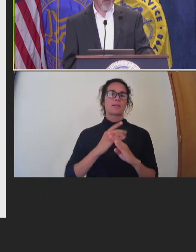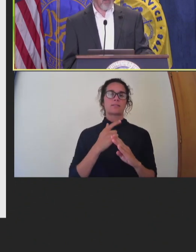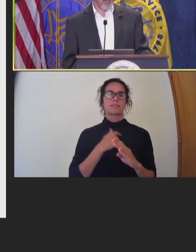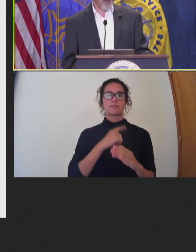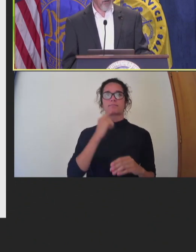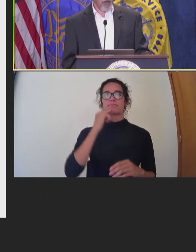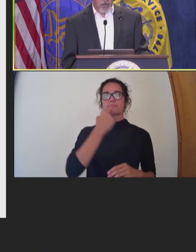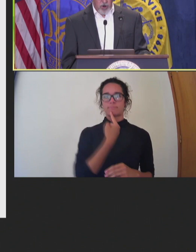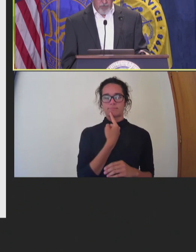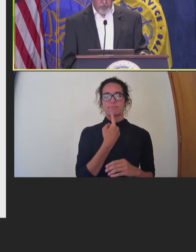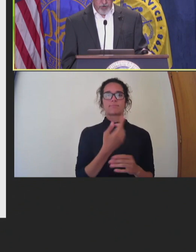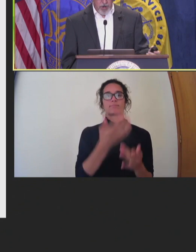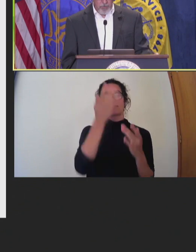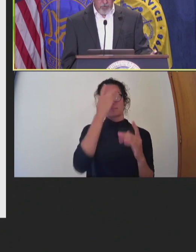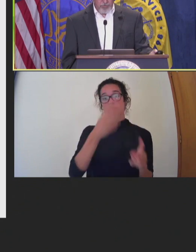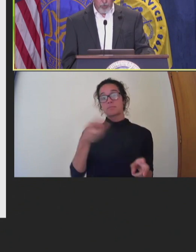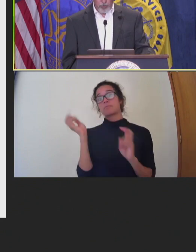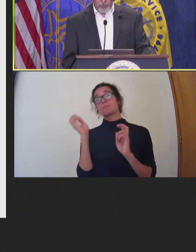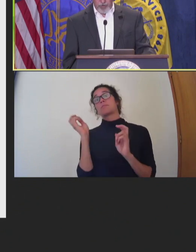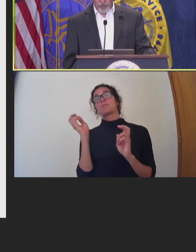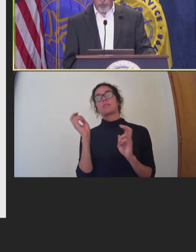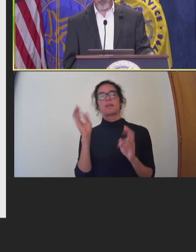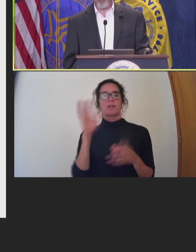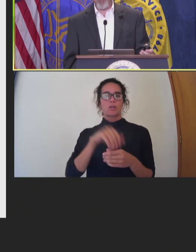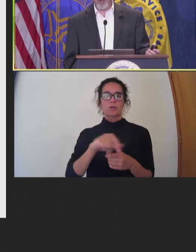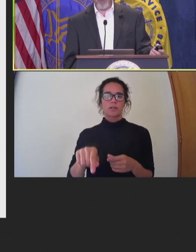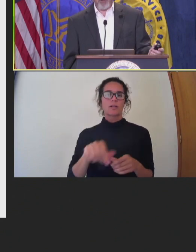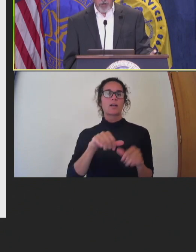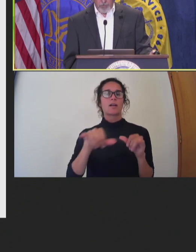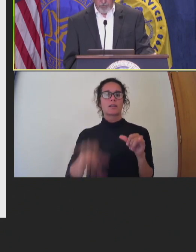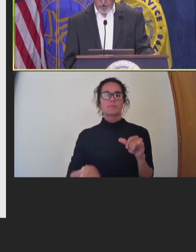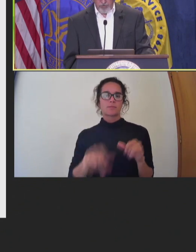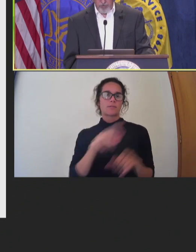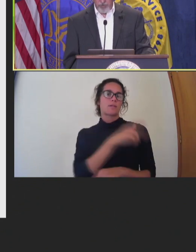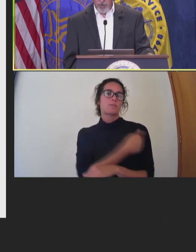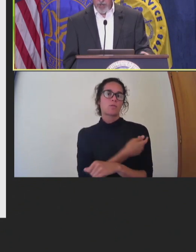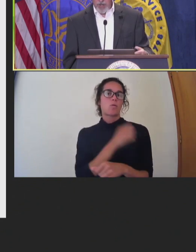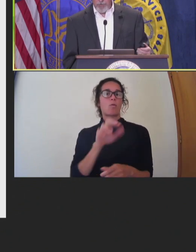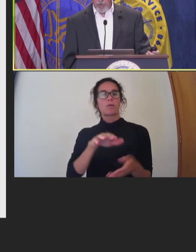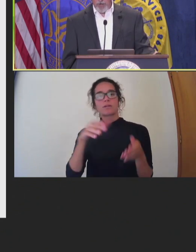NFID offers a number of tools and resources to help healthcare professionals and public health